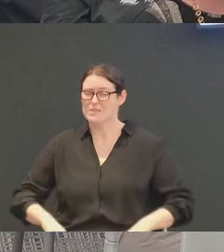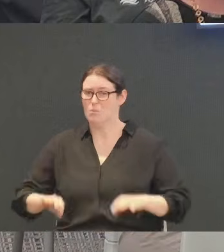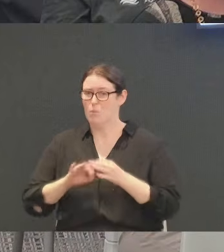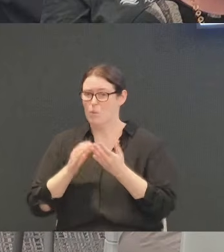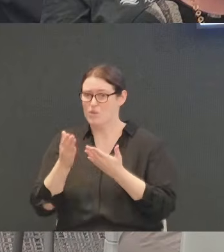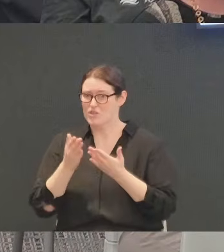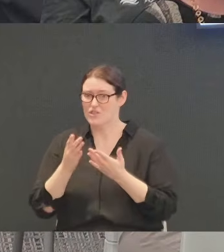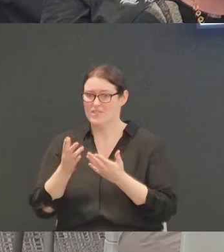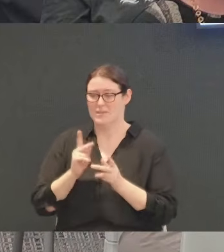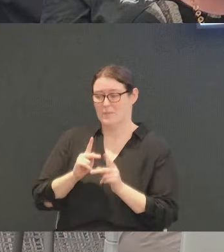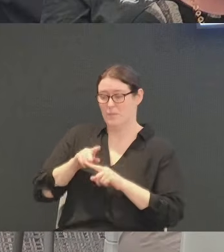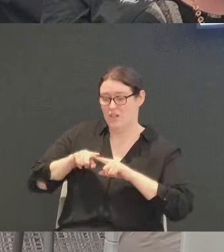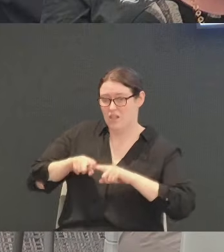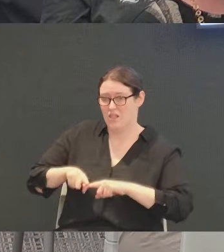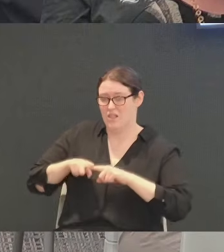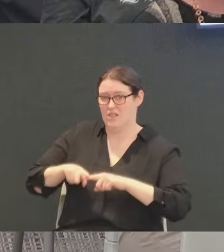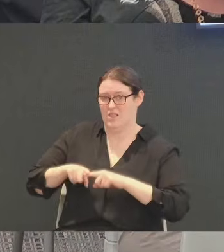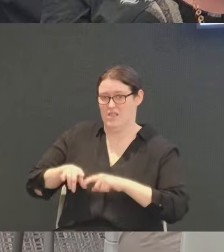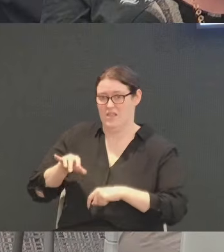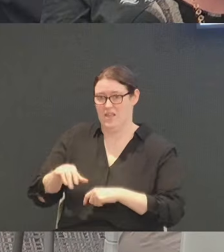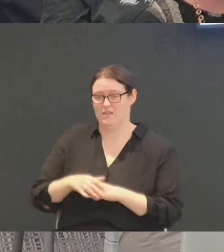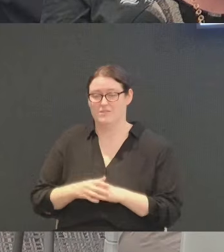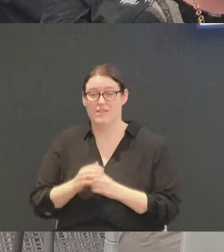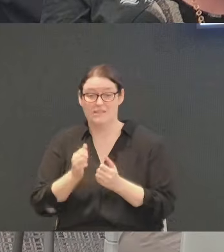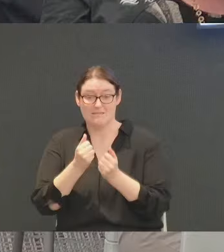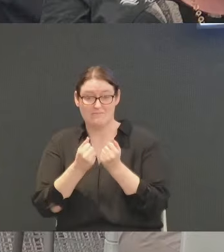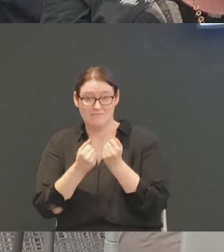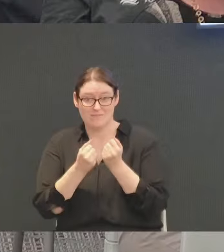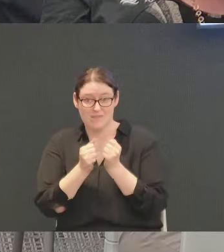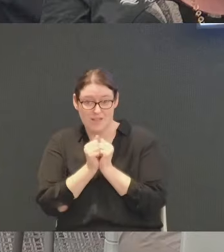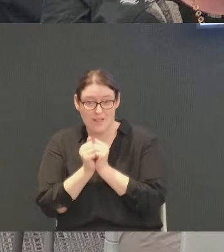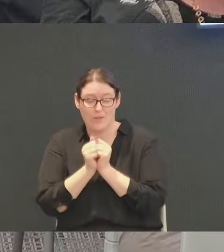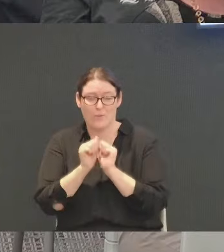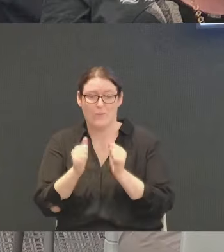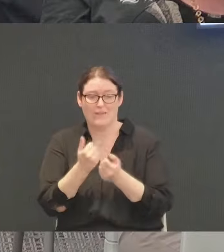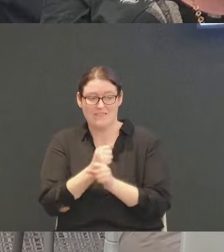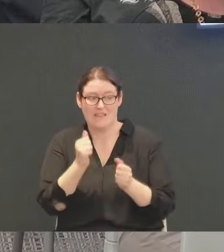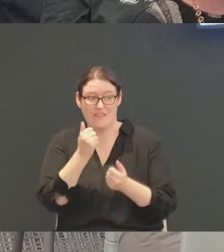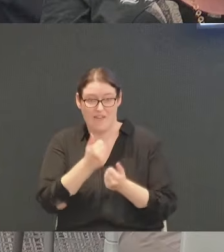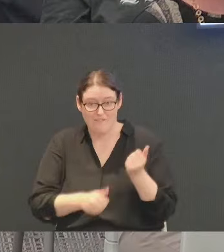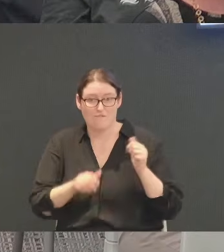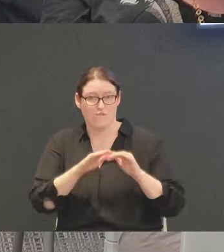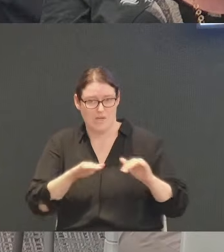Together, we can save every child and young person and give them the safety, stability, and